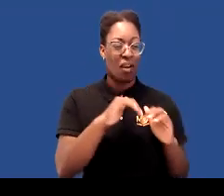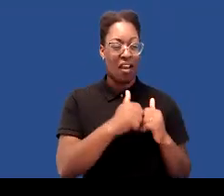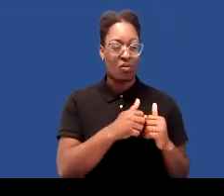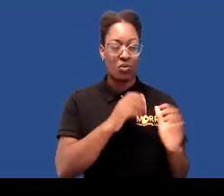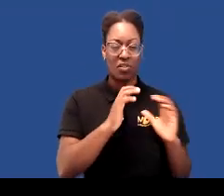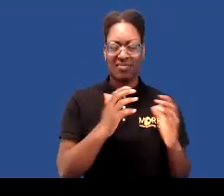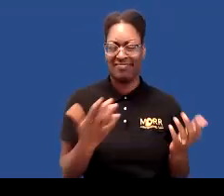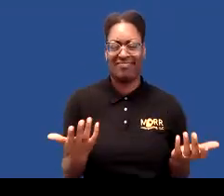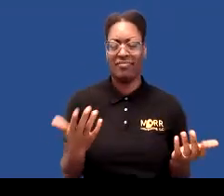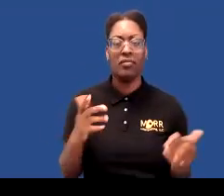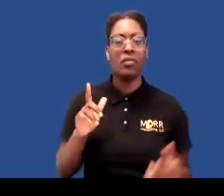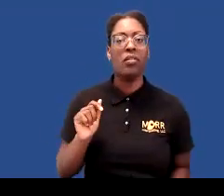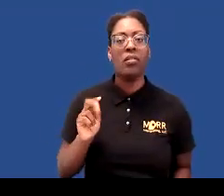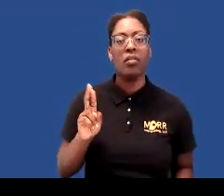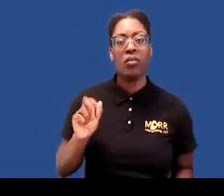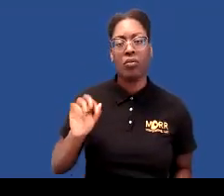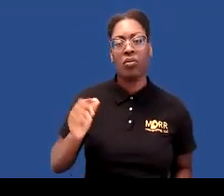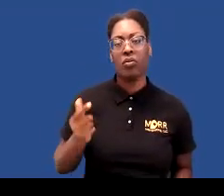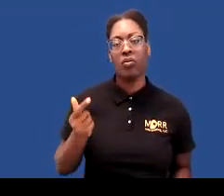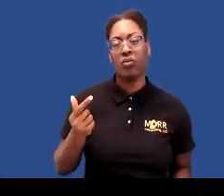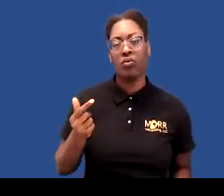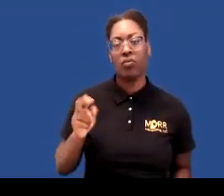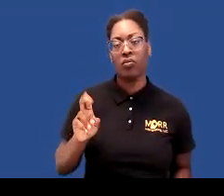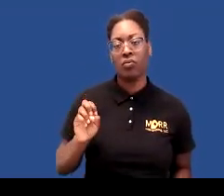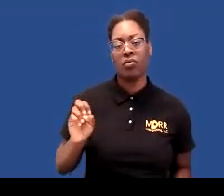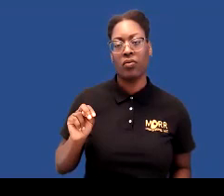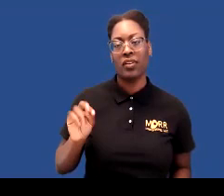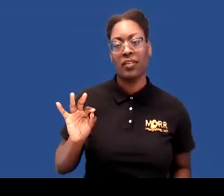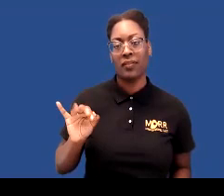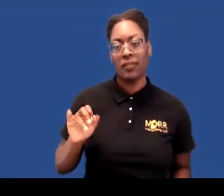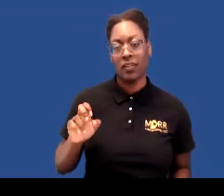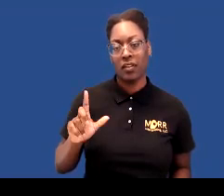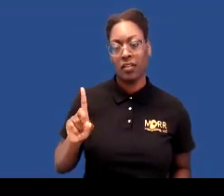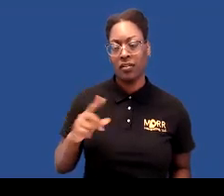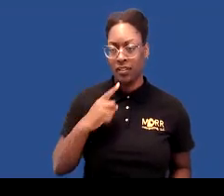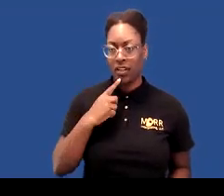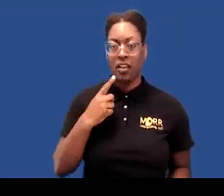the only reason these non-standard Englishes are not valued